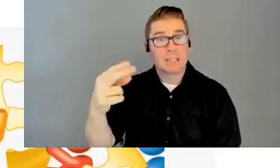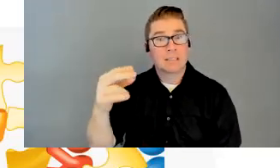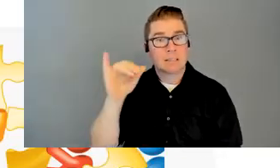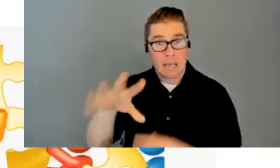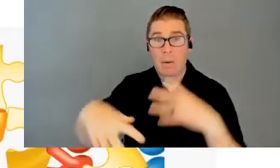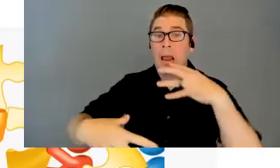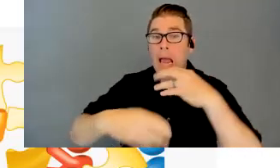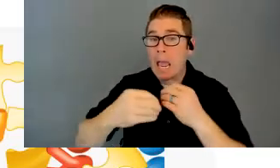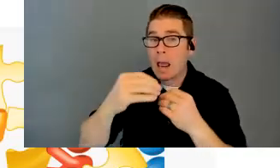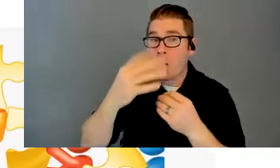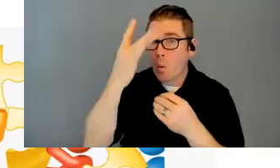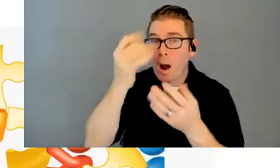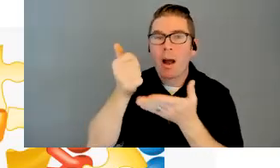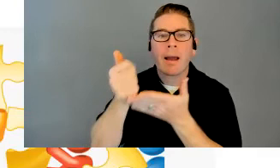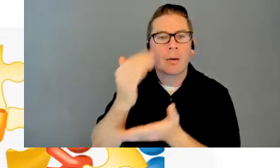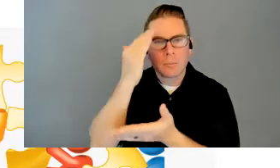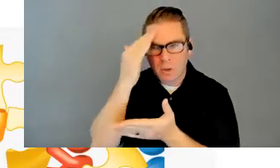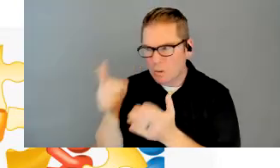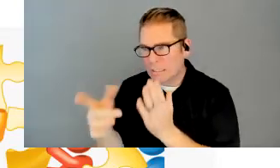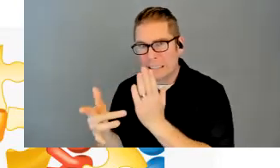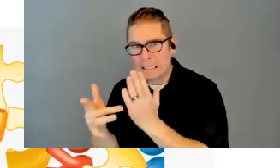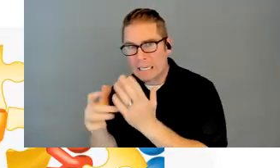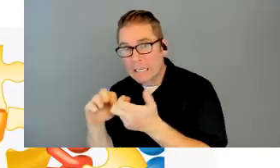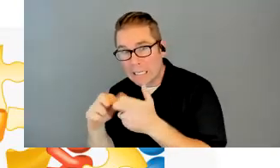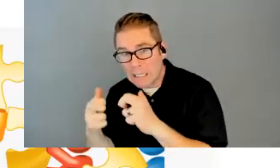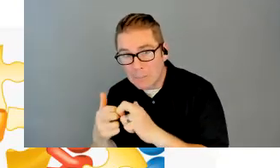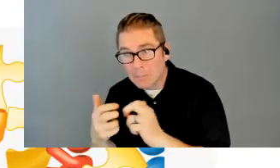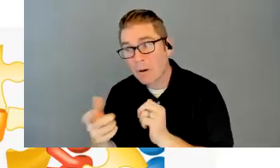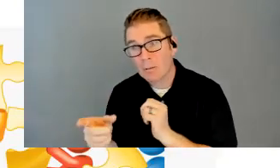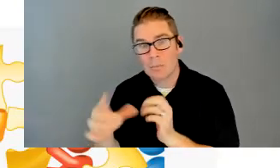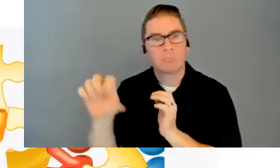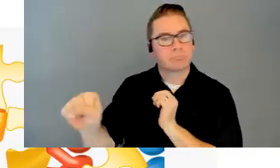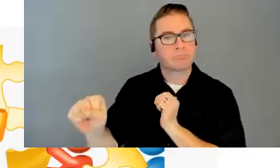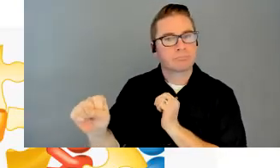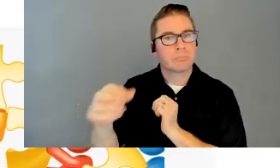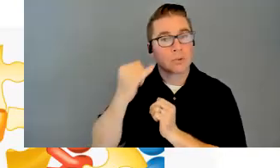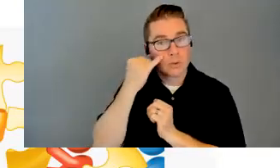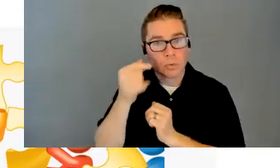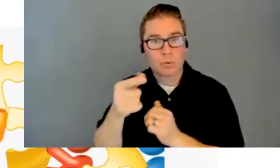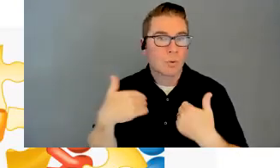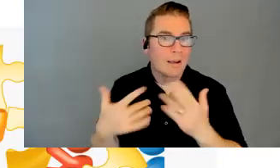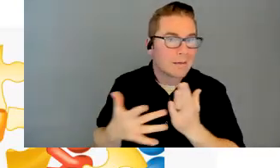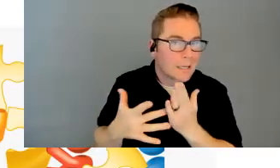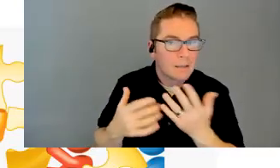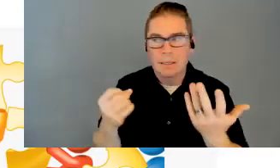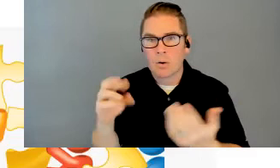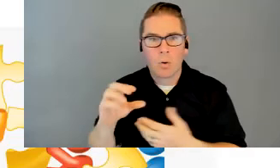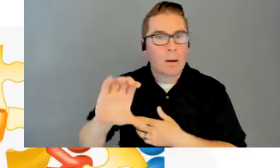and if it's an online class or if you're heavy into canvas or you have an e-book and the student just doesn't have technology,